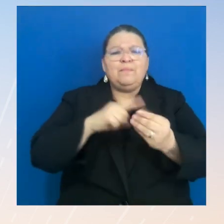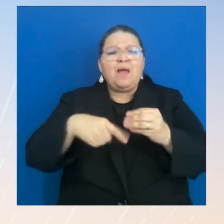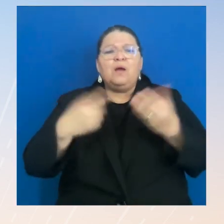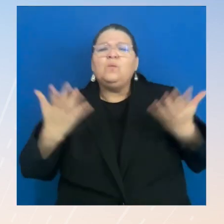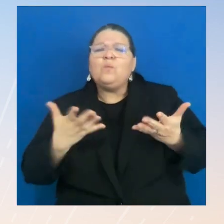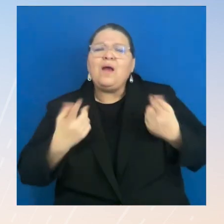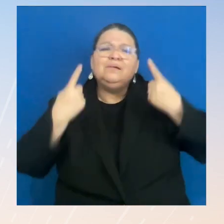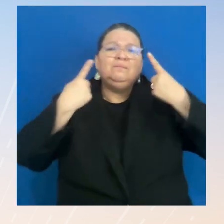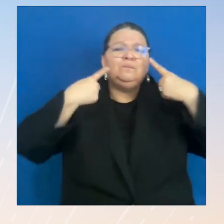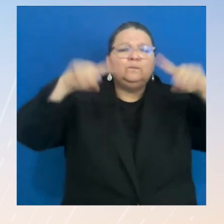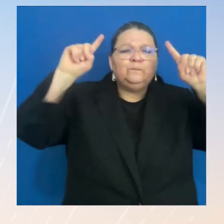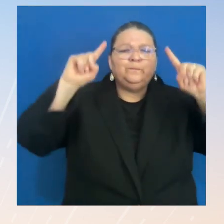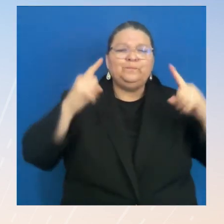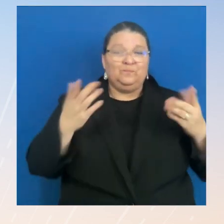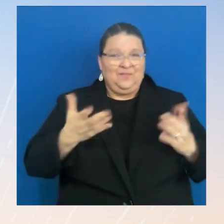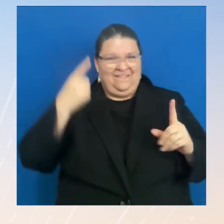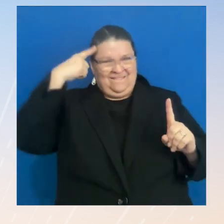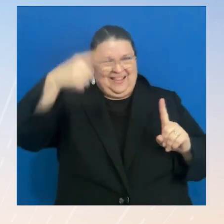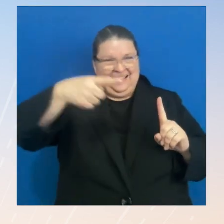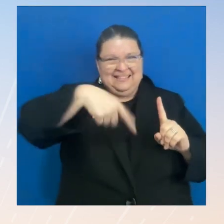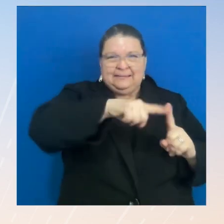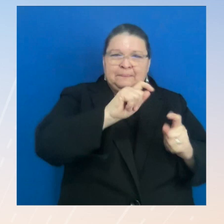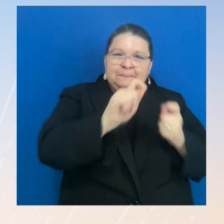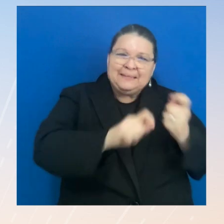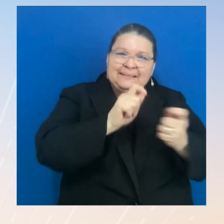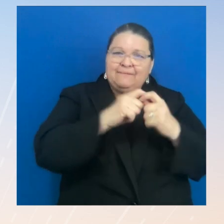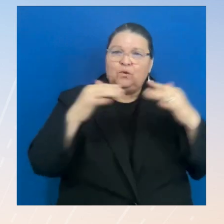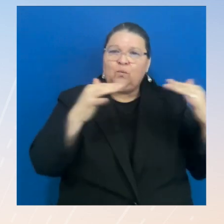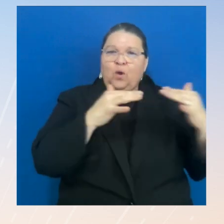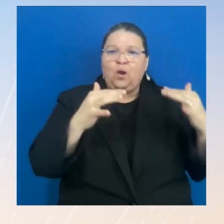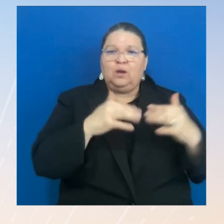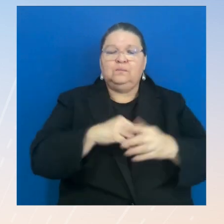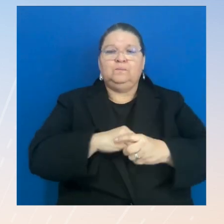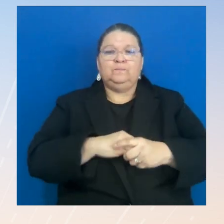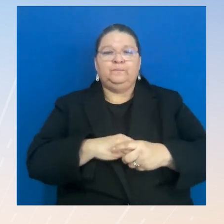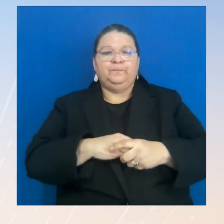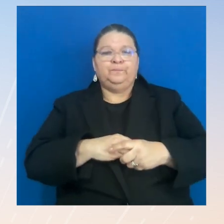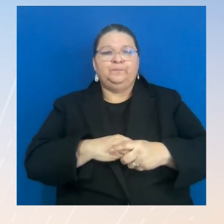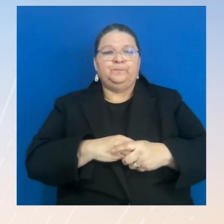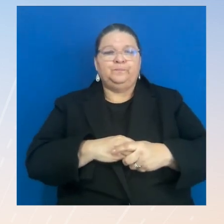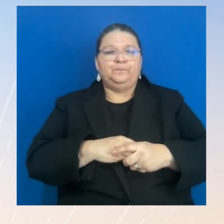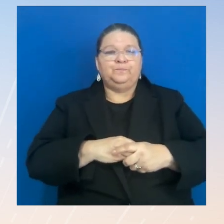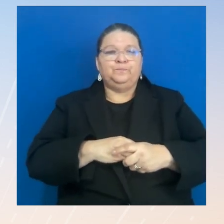We've talked a little bit about the attack on -- near the Polish border.